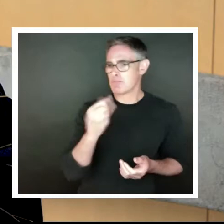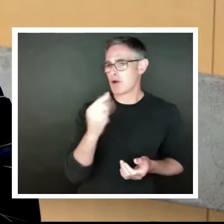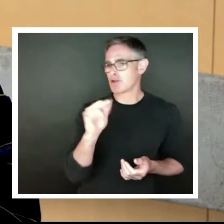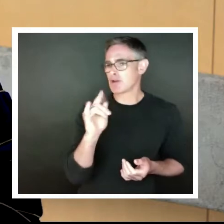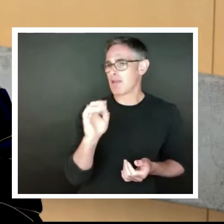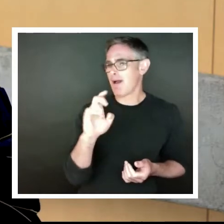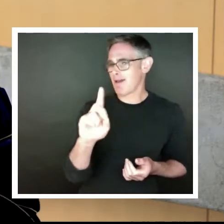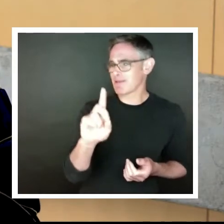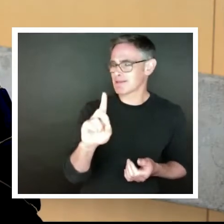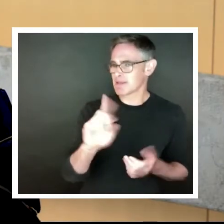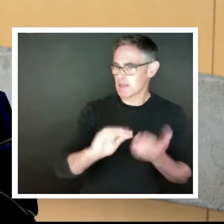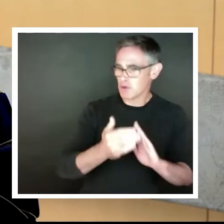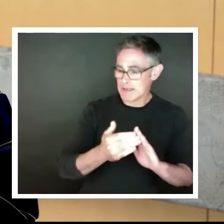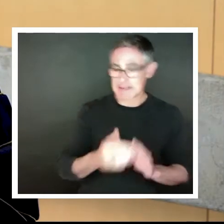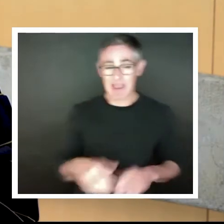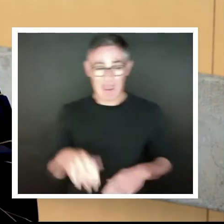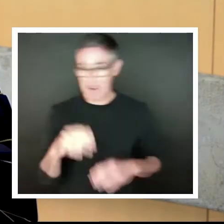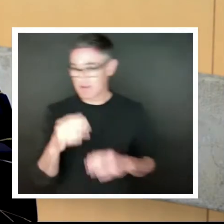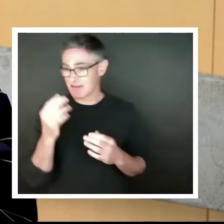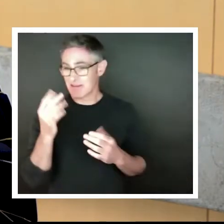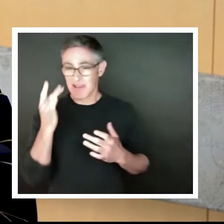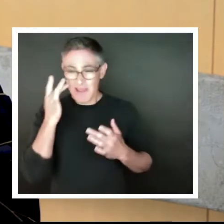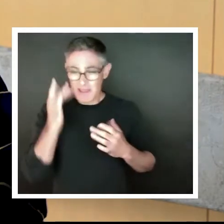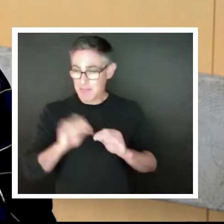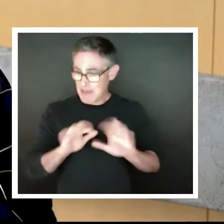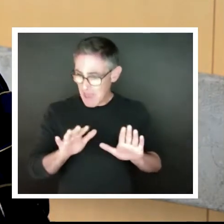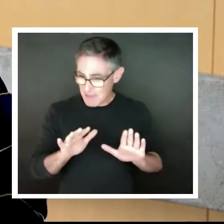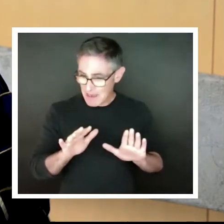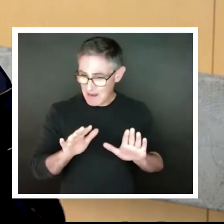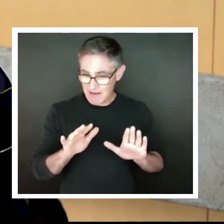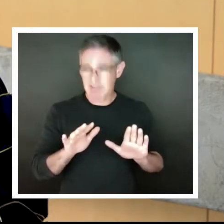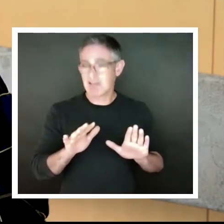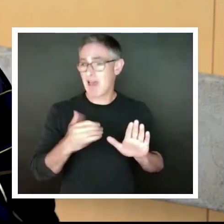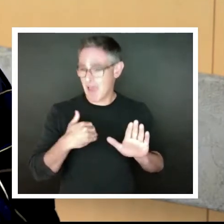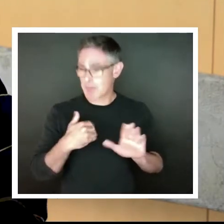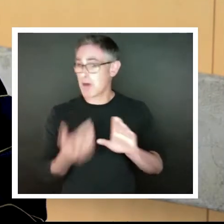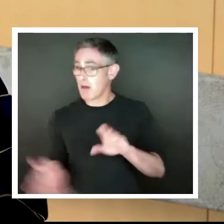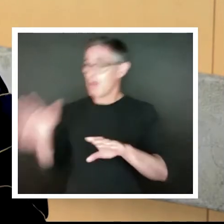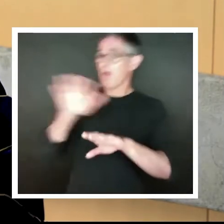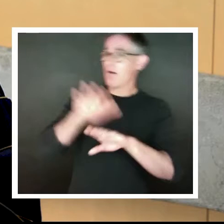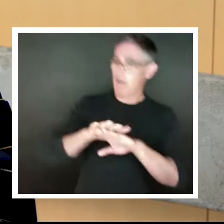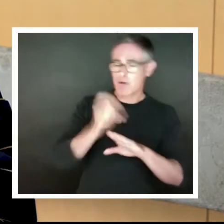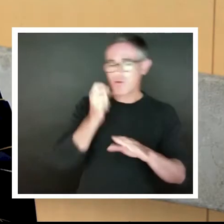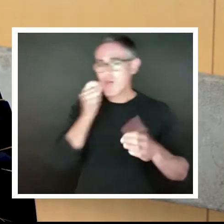has been the ugly face of racism that we've seen play out over and over and over again.